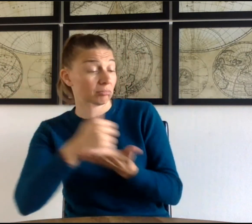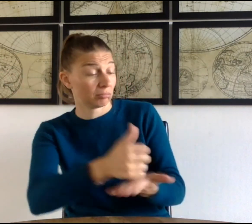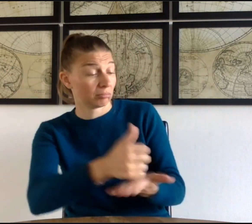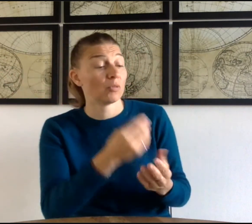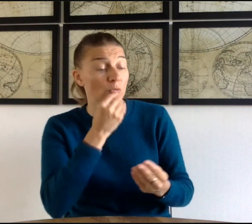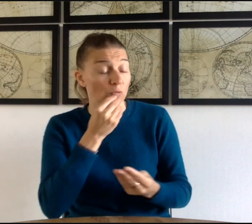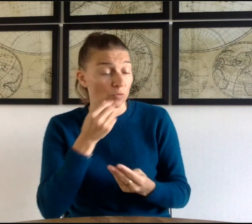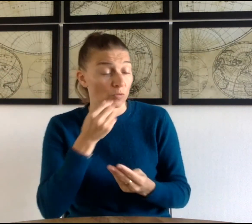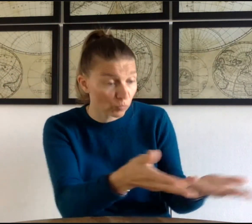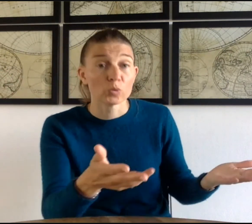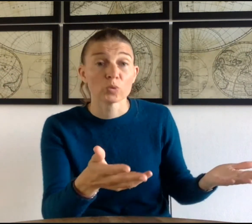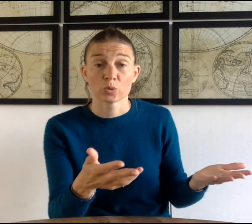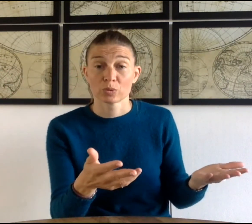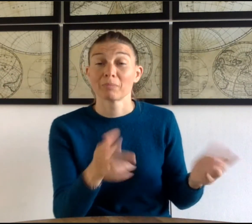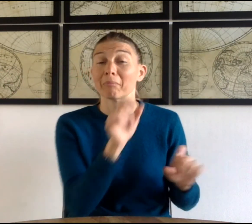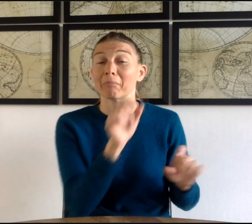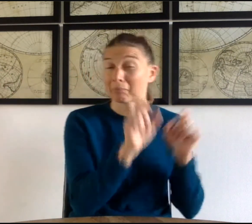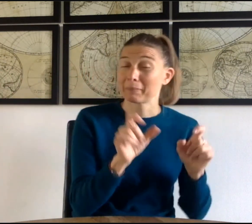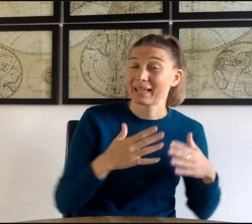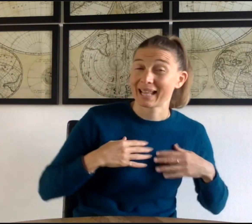...And so living on the street, talk to them...